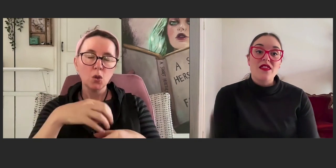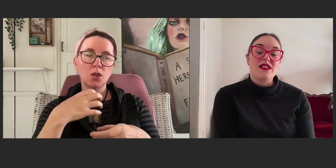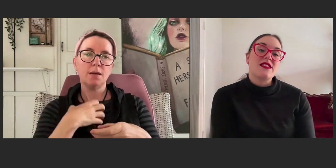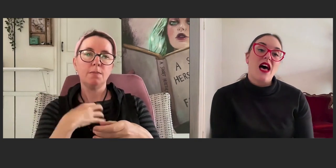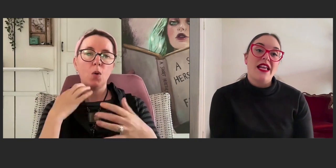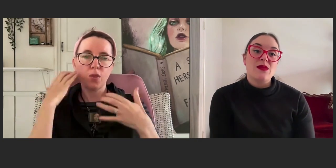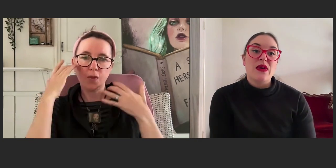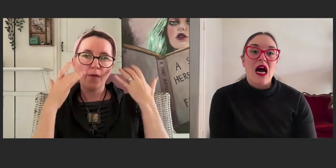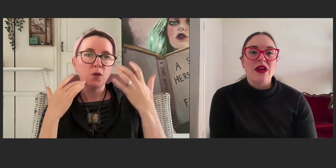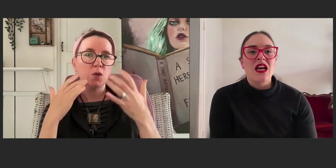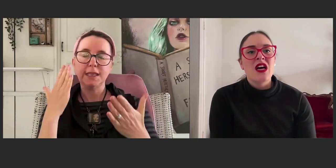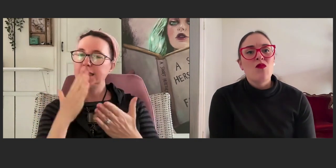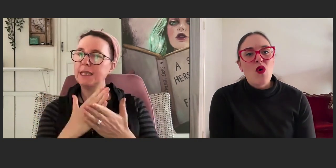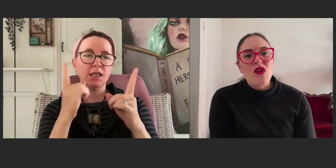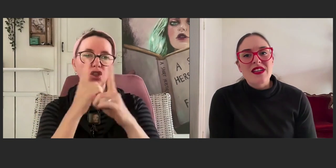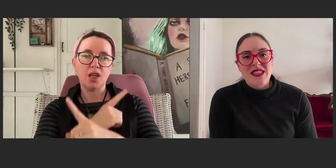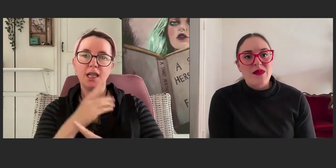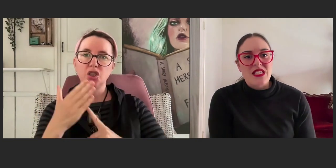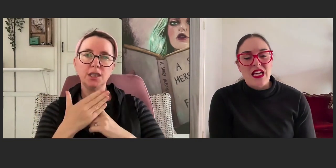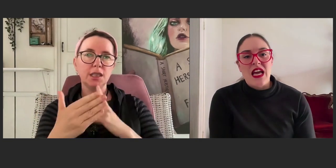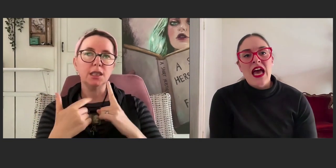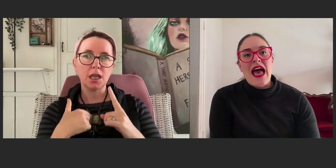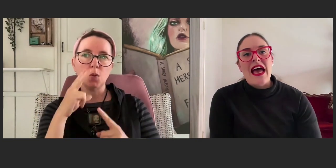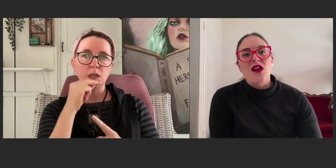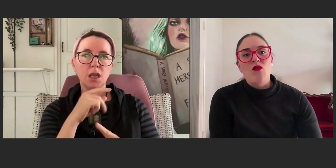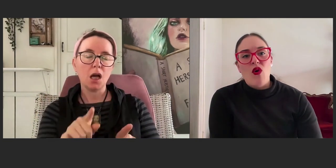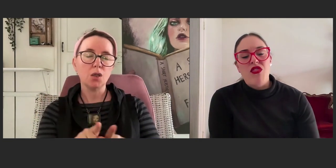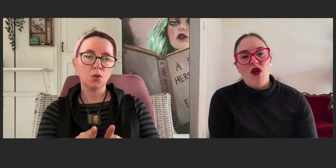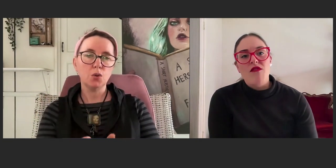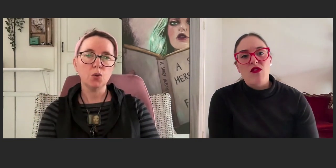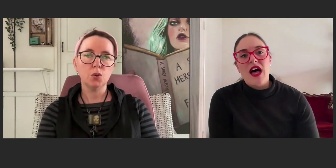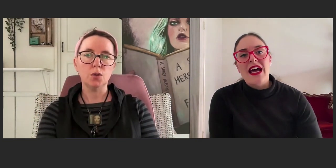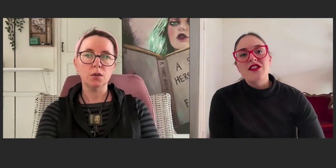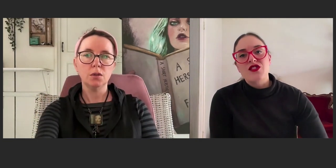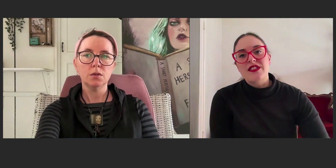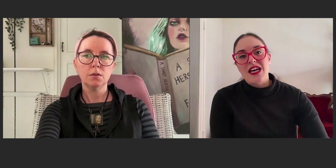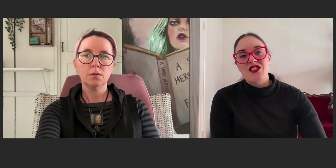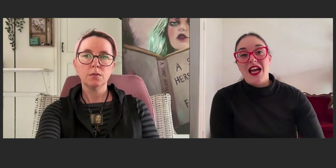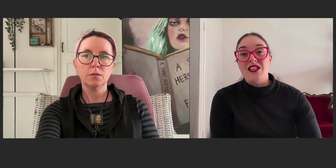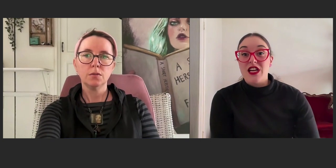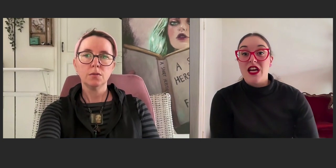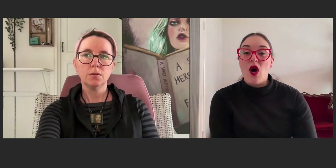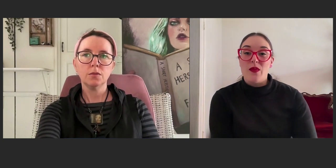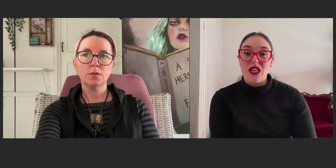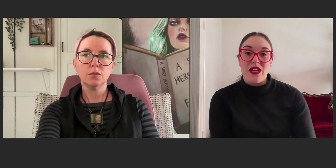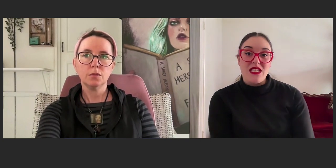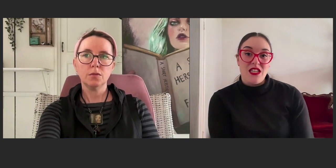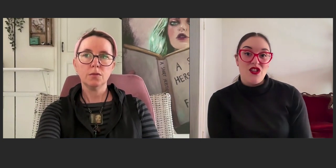and that society is becoming more accepting and more thoughtful. And I do see that changing and I'm hoping that we continue